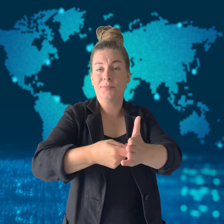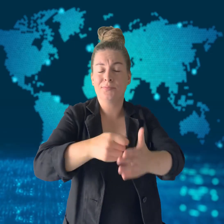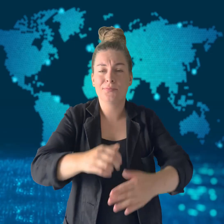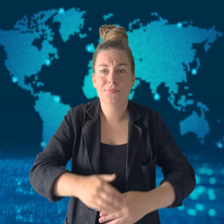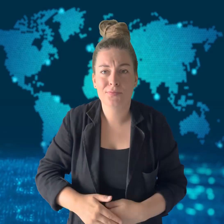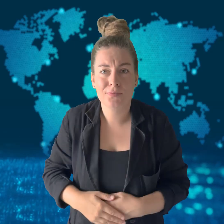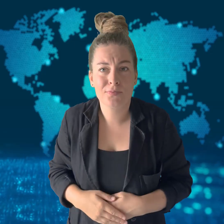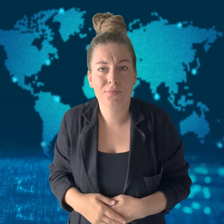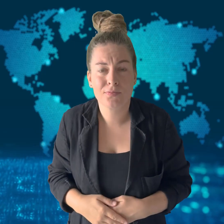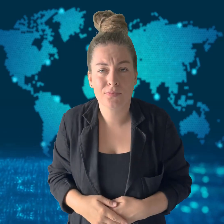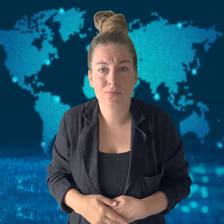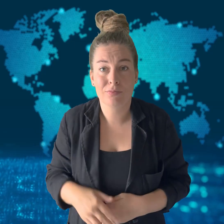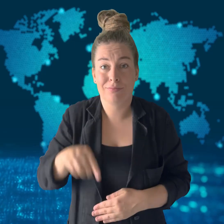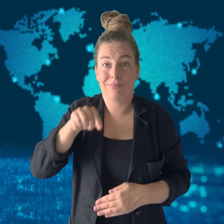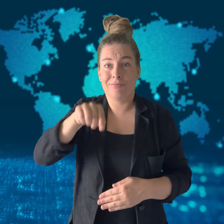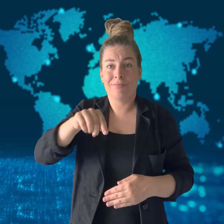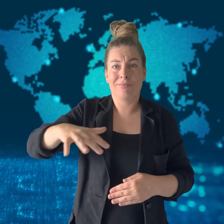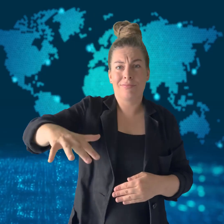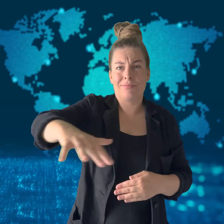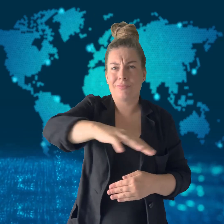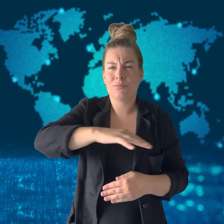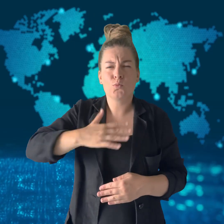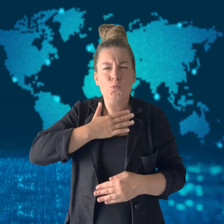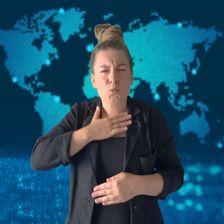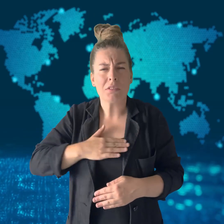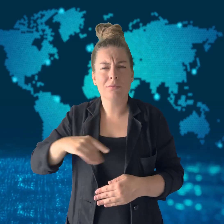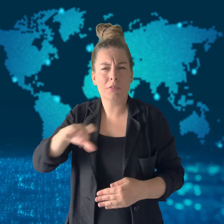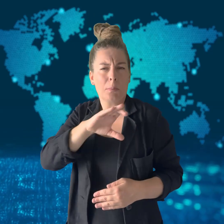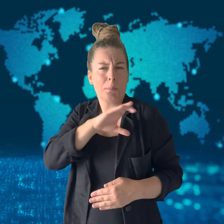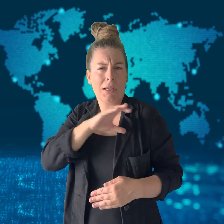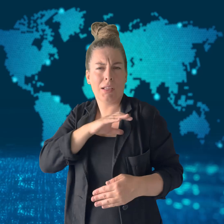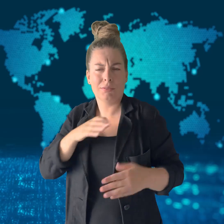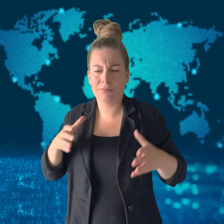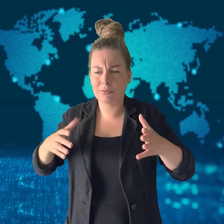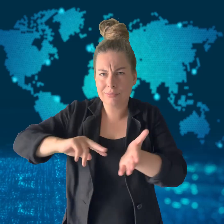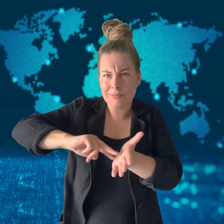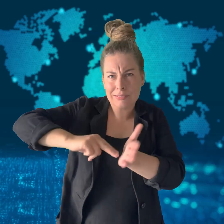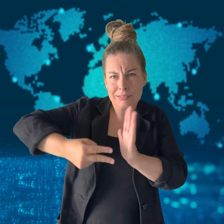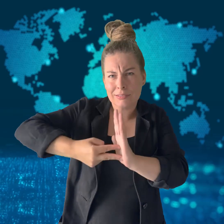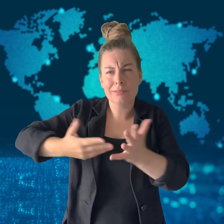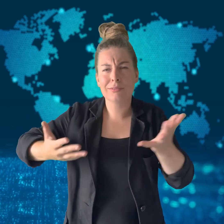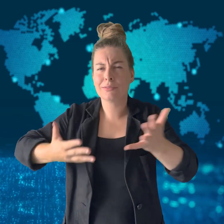That operation has deployed many soldiers to